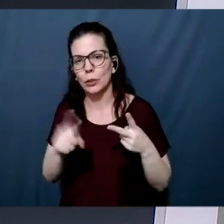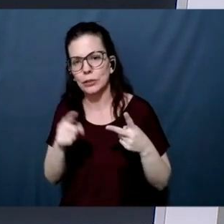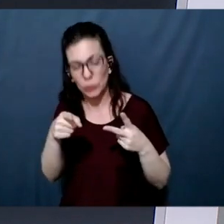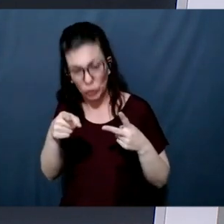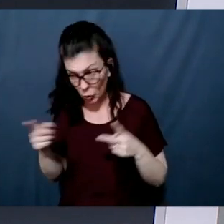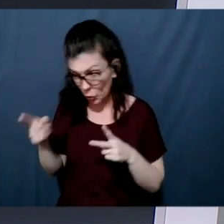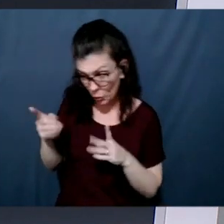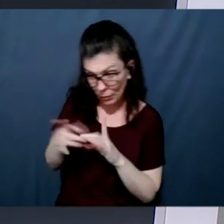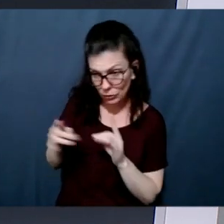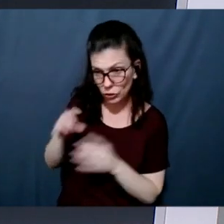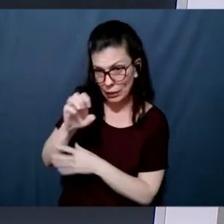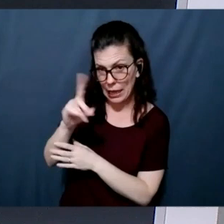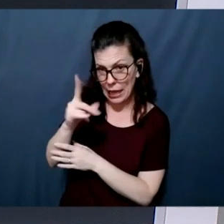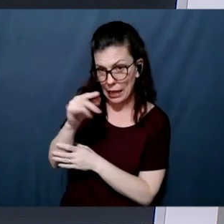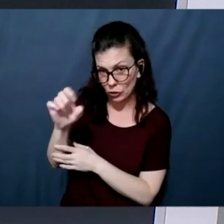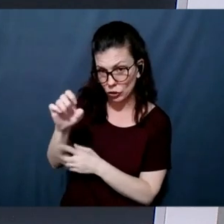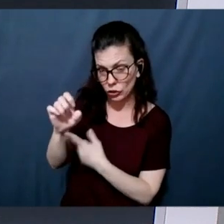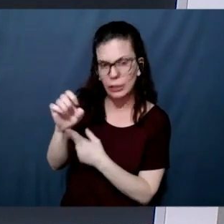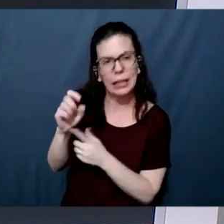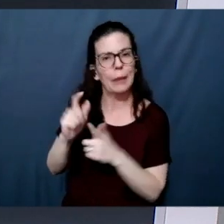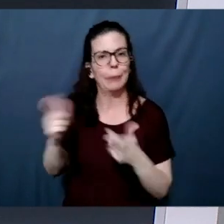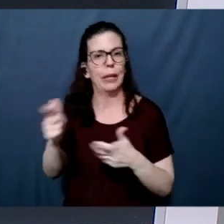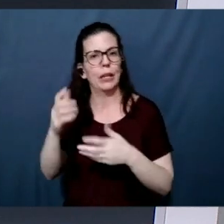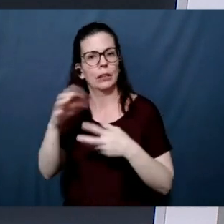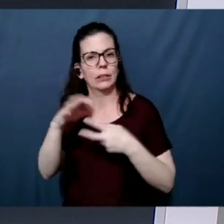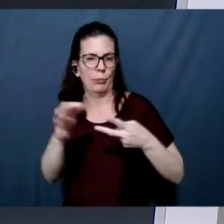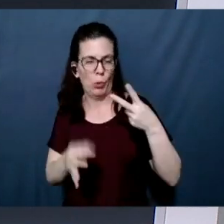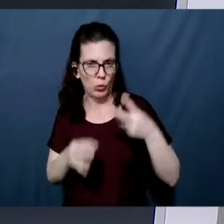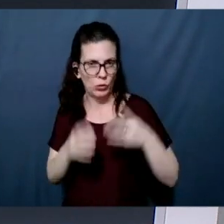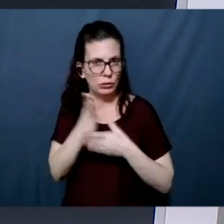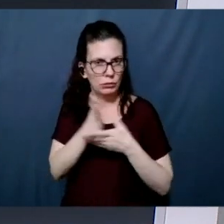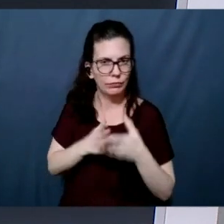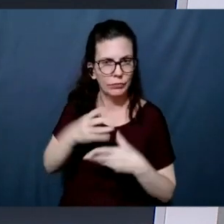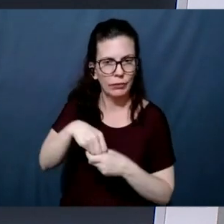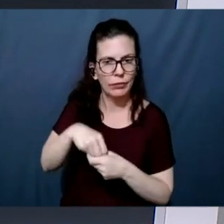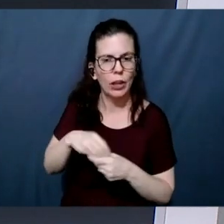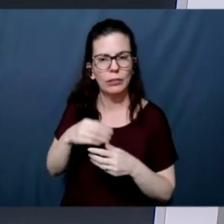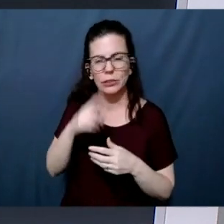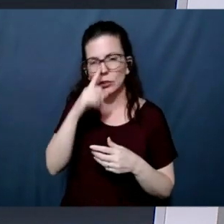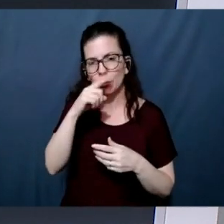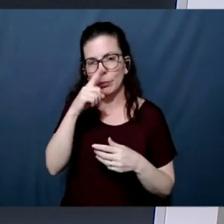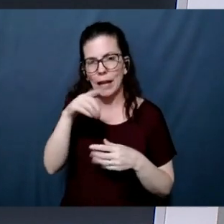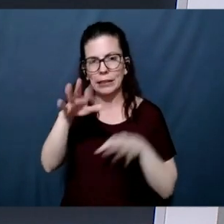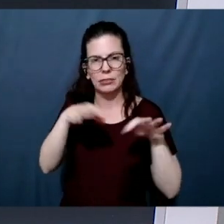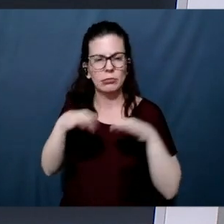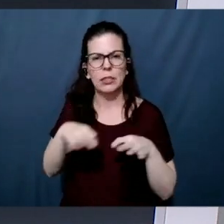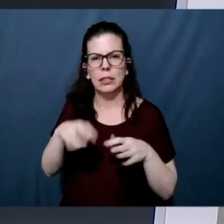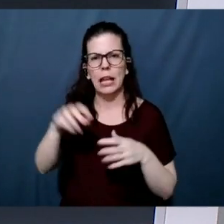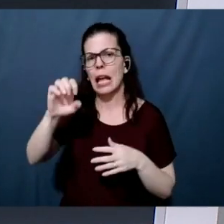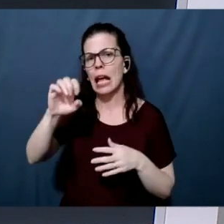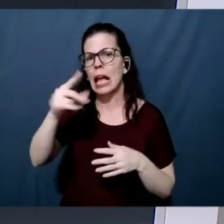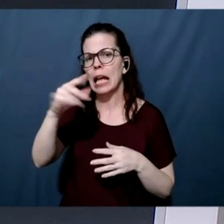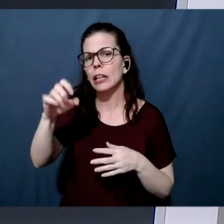So that's a big component and a lot of what we wanna do, but if you could give us what your definition for what edge computing device is, it'd be great.